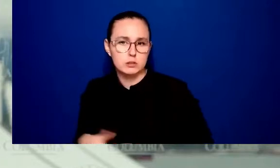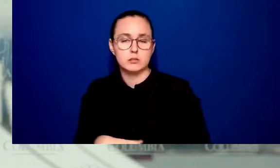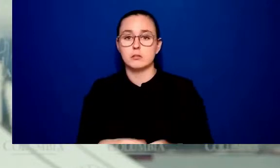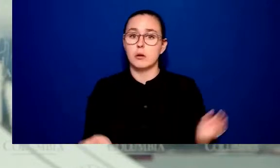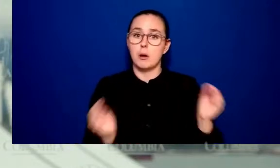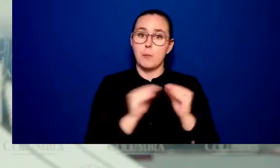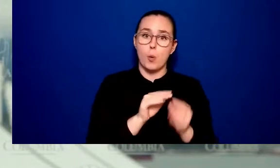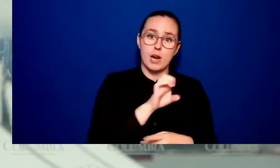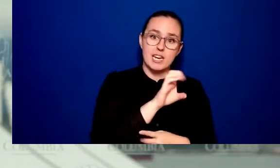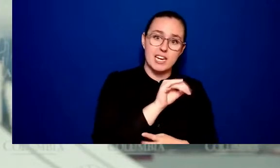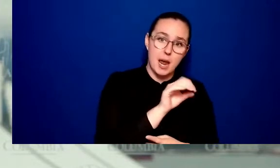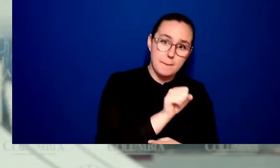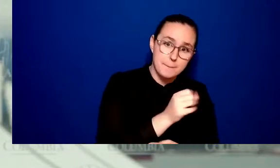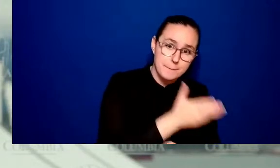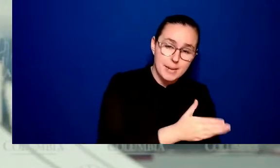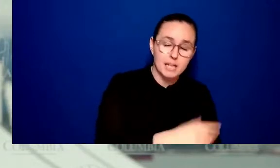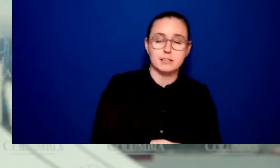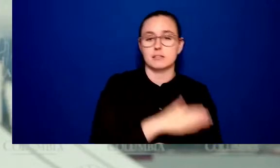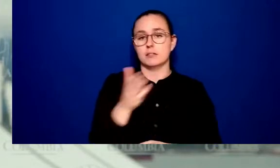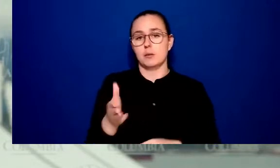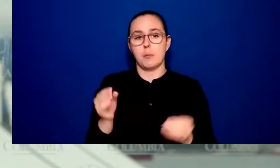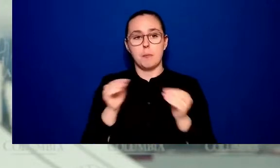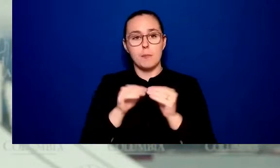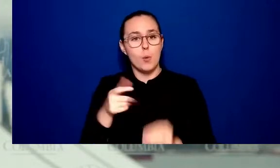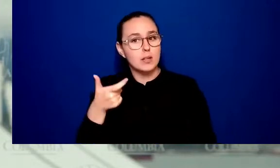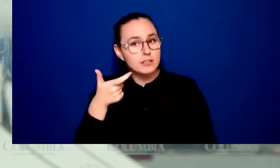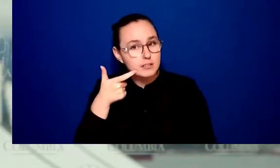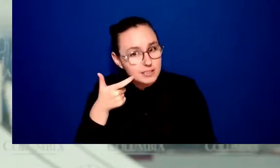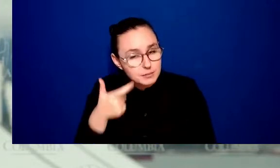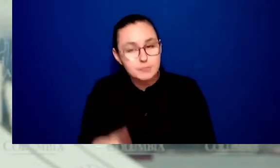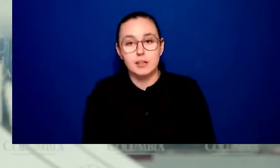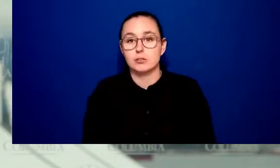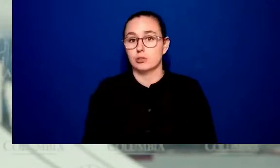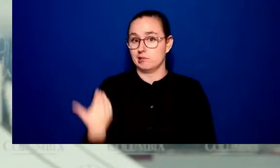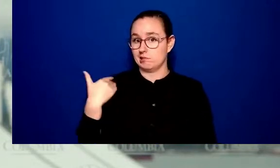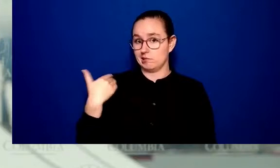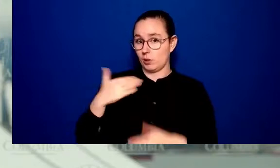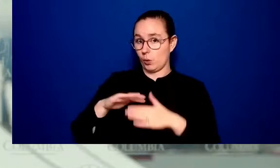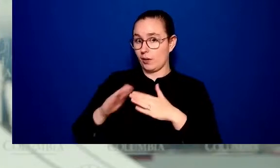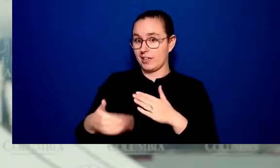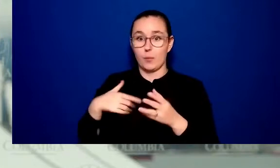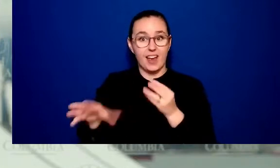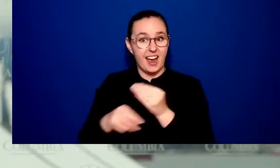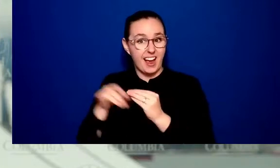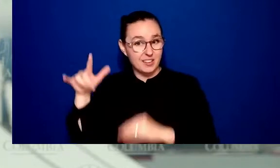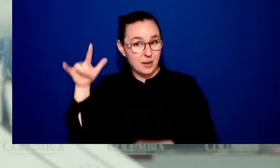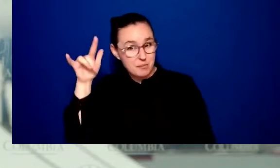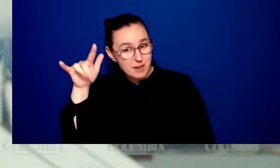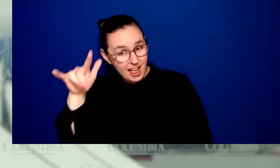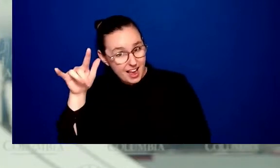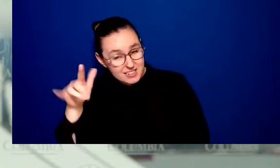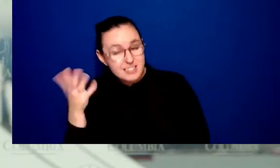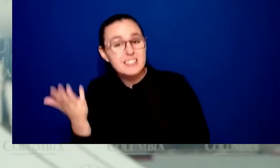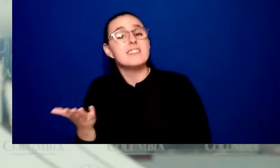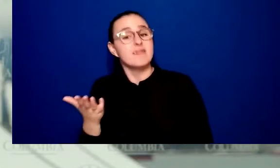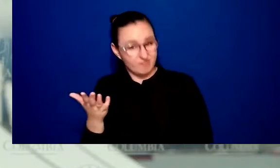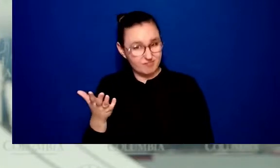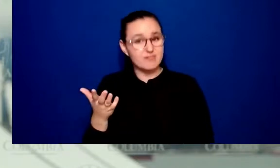Last year, we added air resources. Those are. Right now fully occupied, and we're